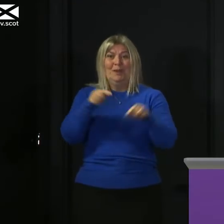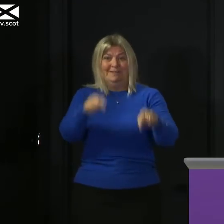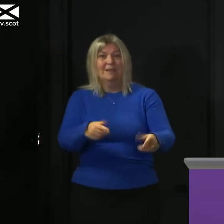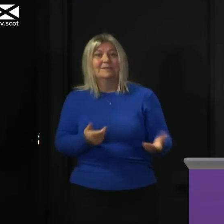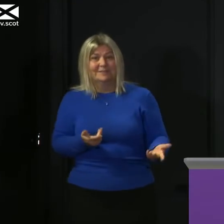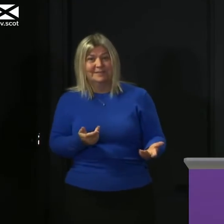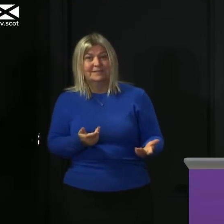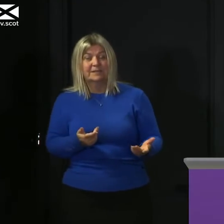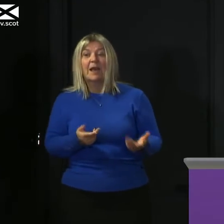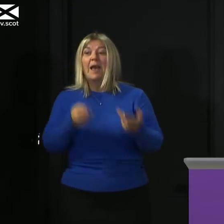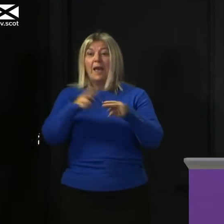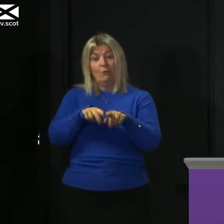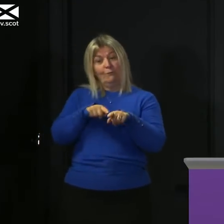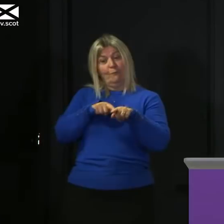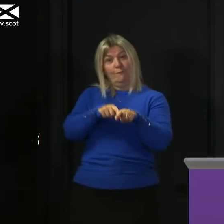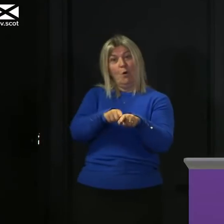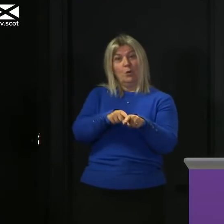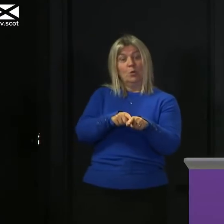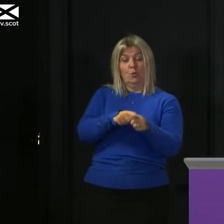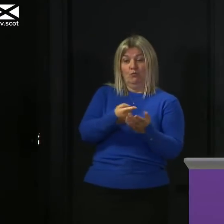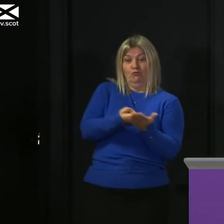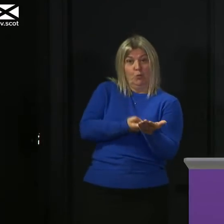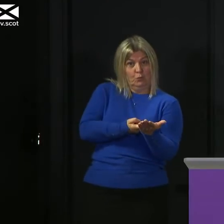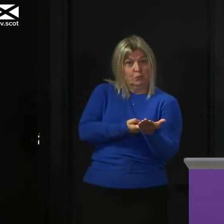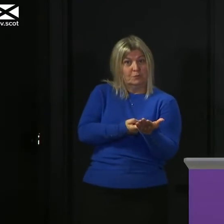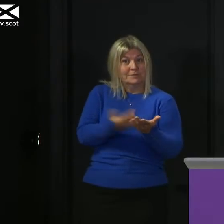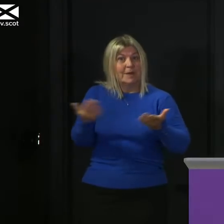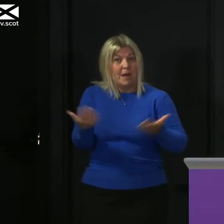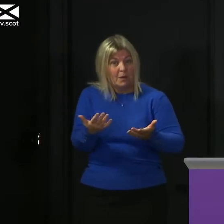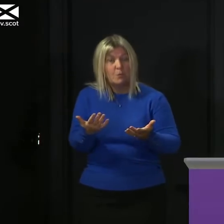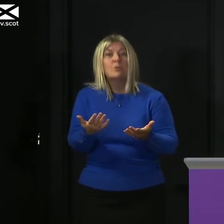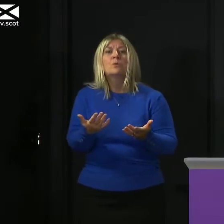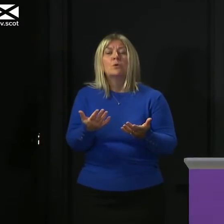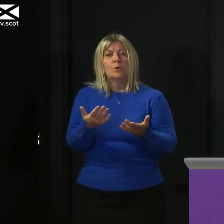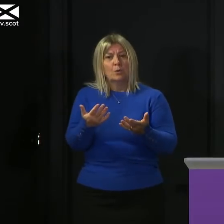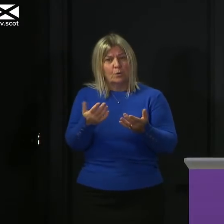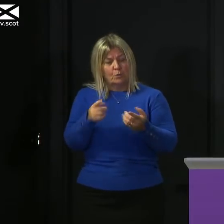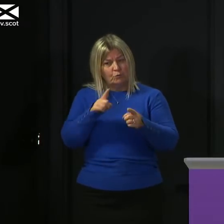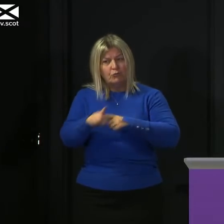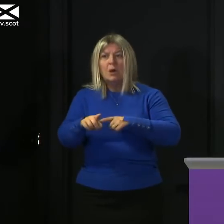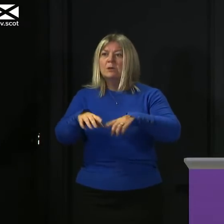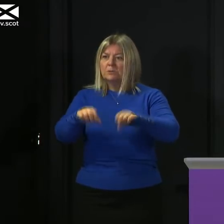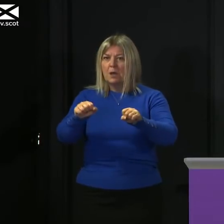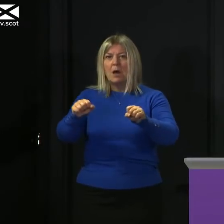comply with the existing restrictions then we can start to bring the virus back under control again.